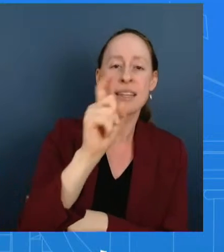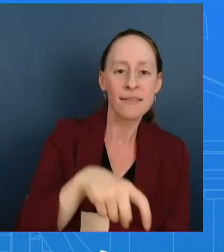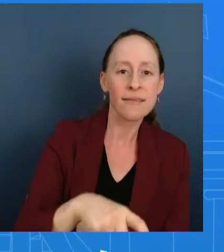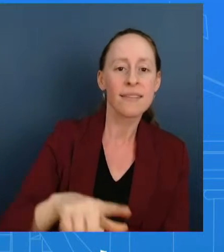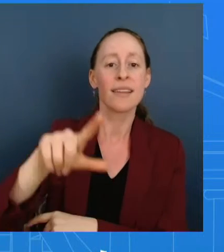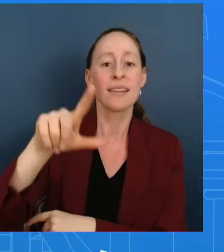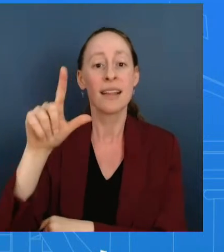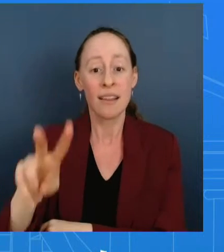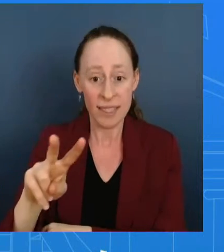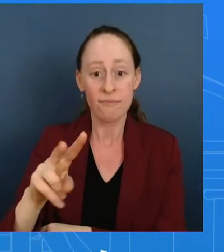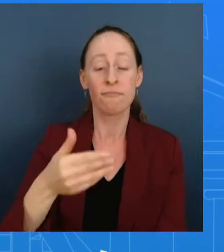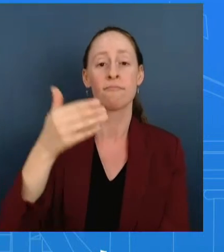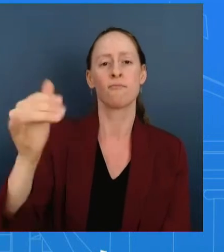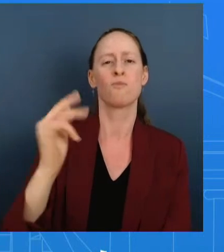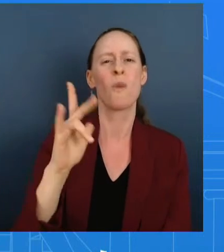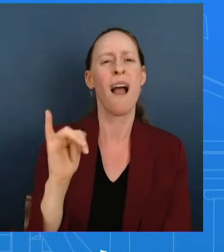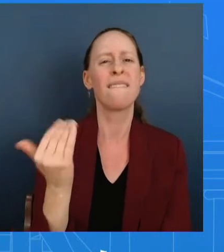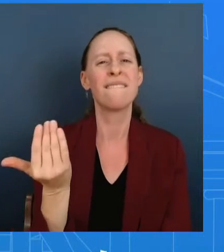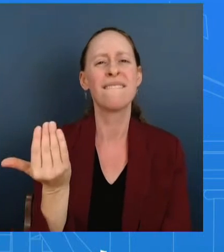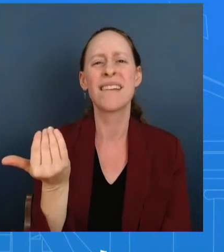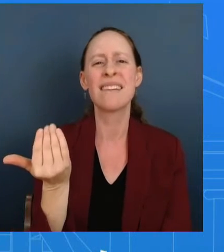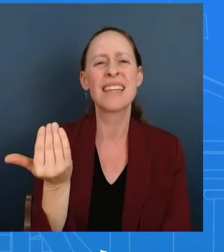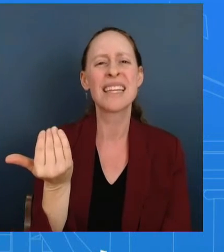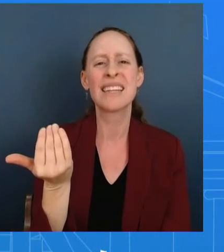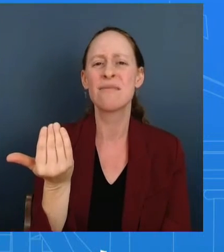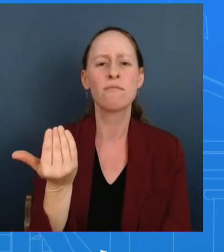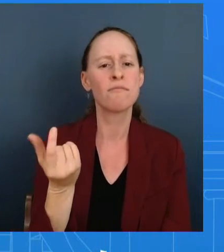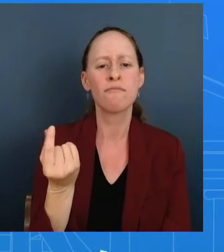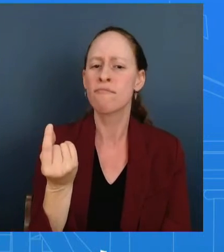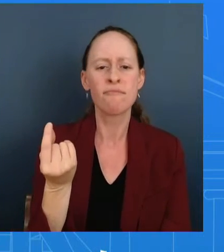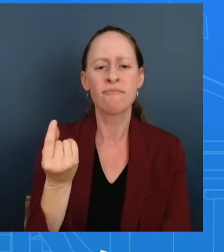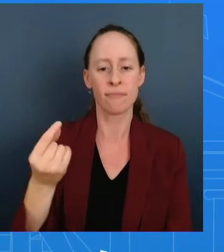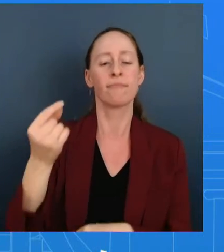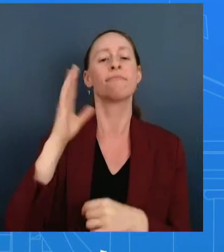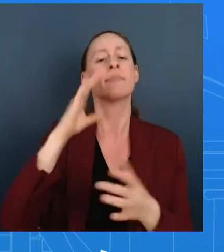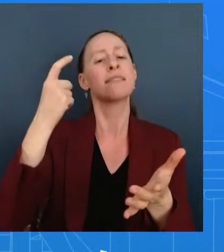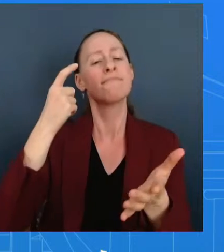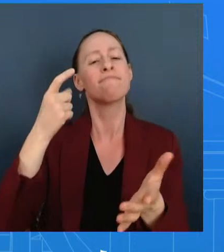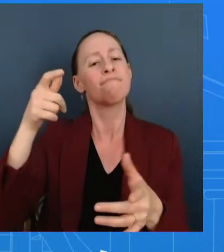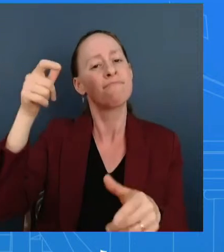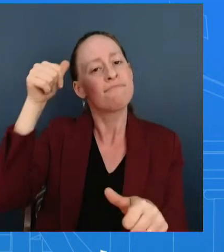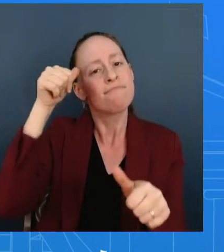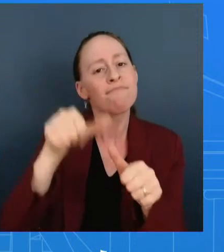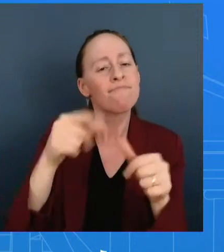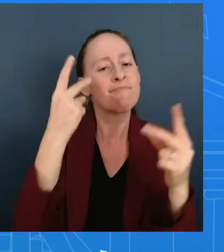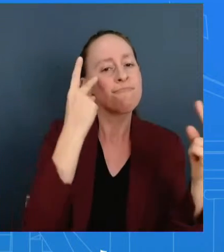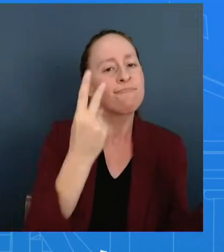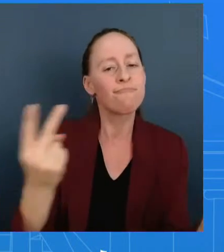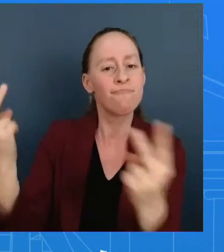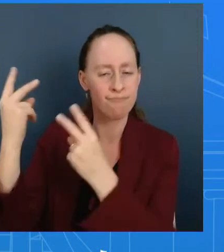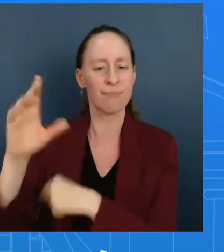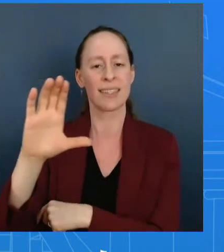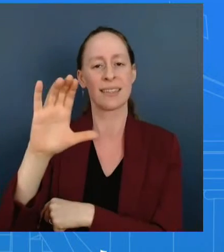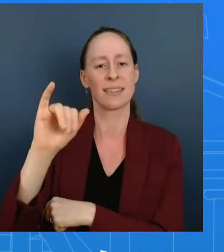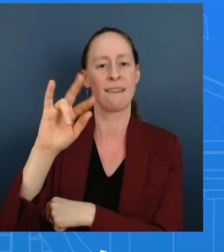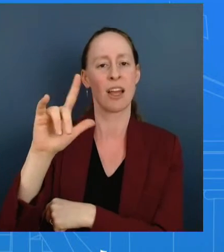at the LBJ Presidential Library in Austin, Texas. He will highlight the Biden- Harris administration's progress